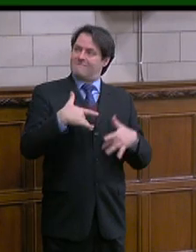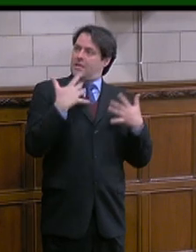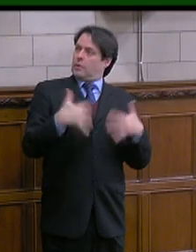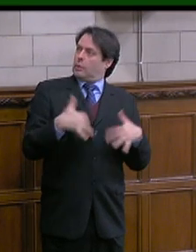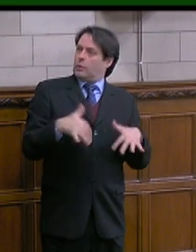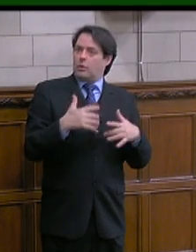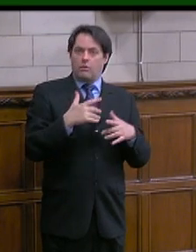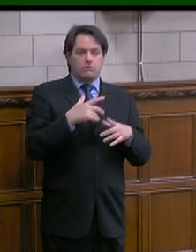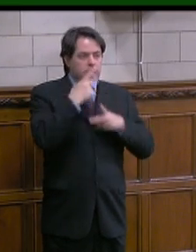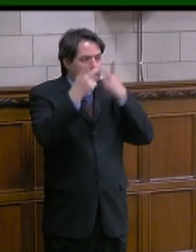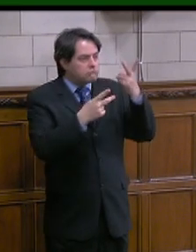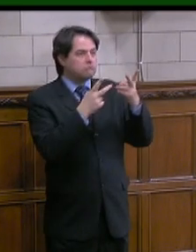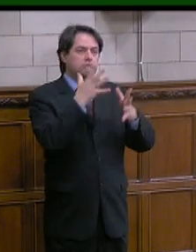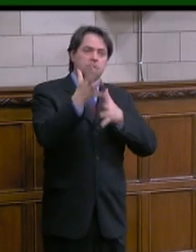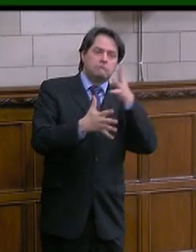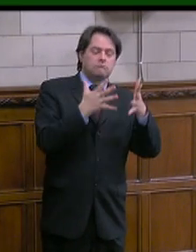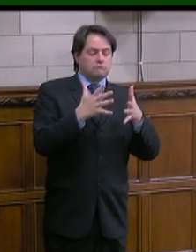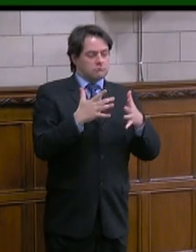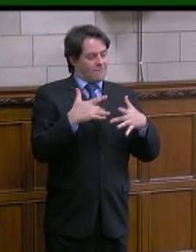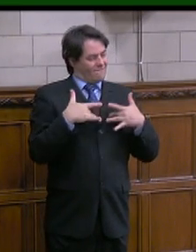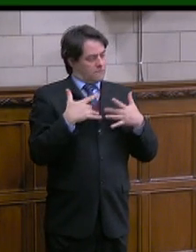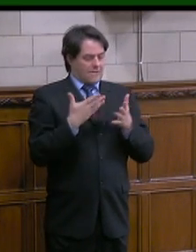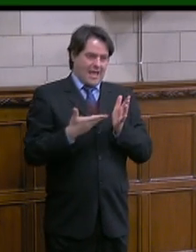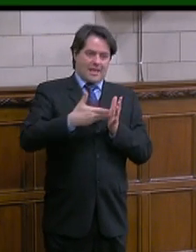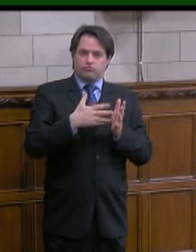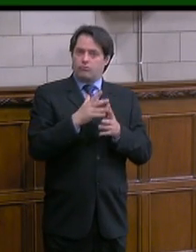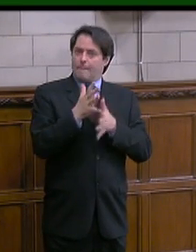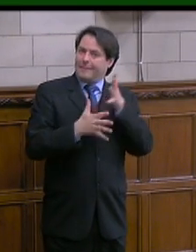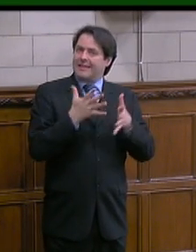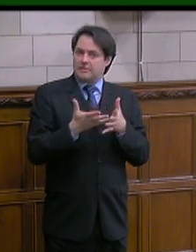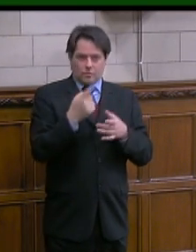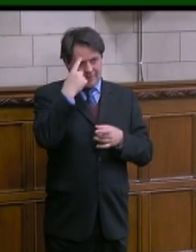I found it brought real meaning to the words we sung and spoke, so there was a personal